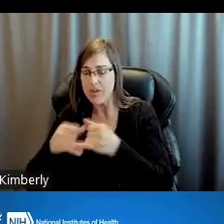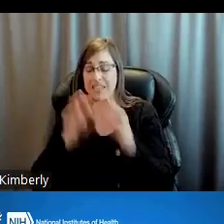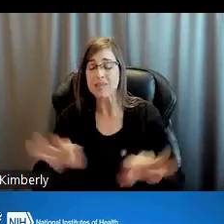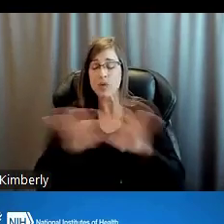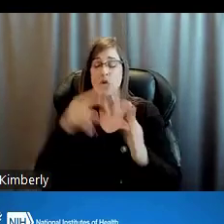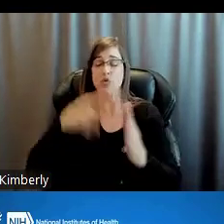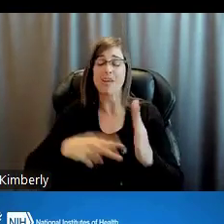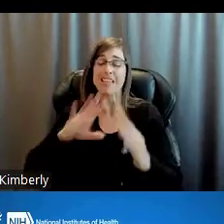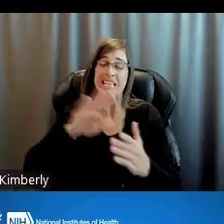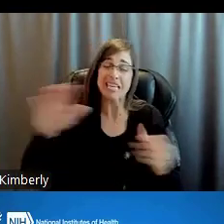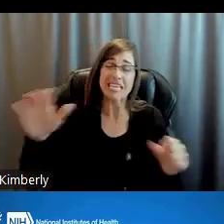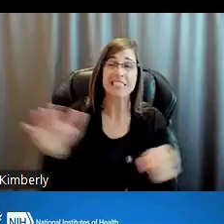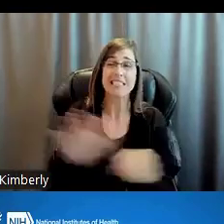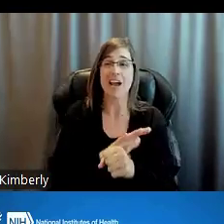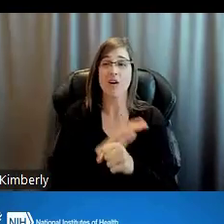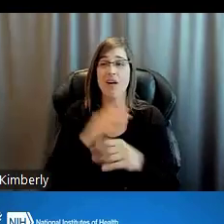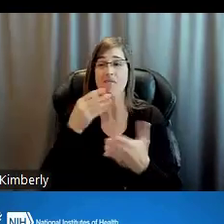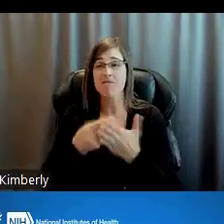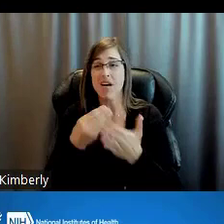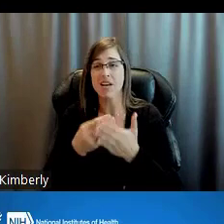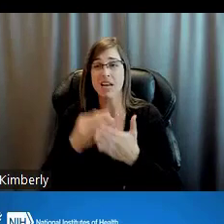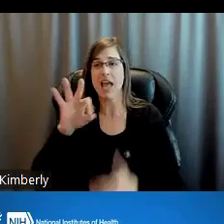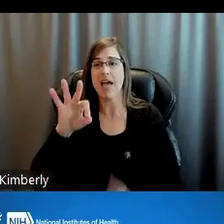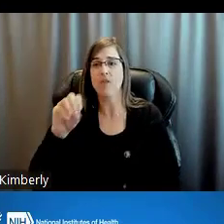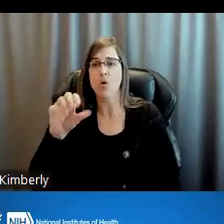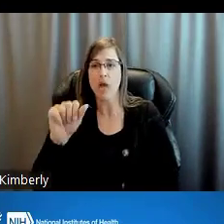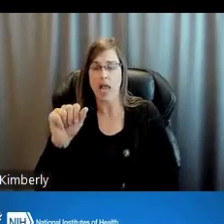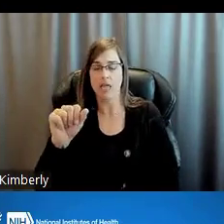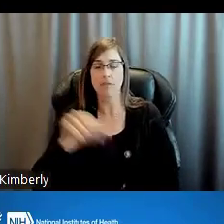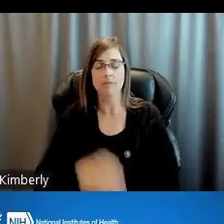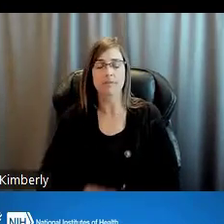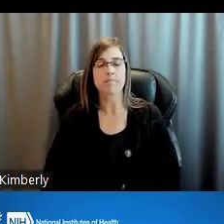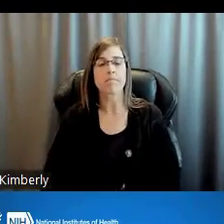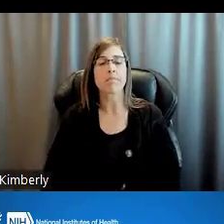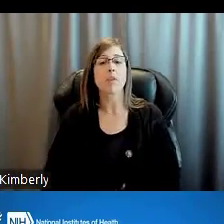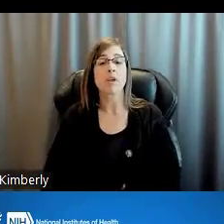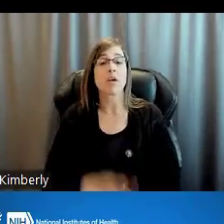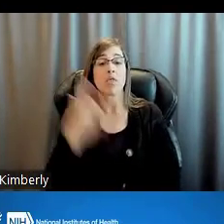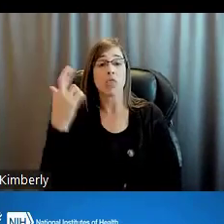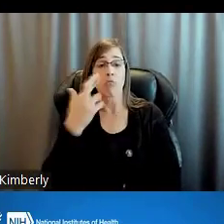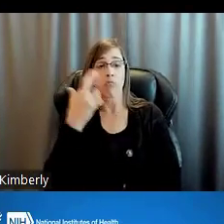Funding Opportunity Announcement, or the FOA. The purpose tells you why we're putting out that solicitation.